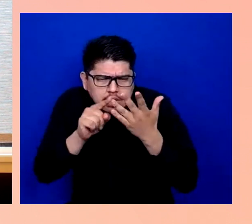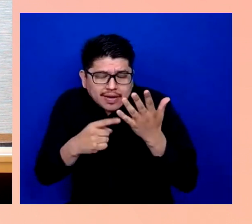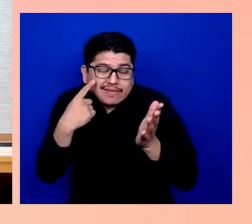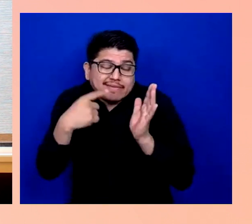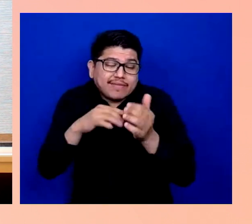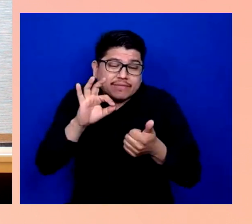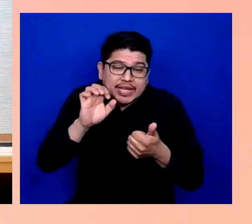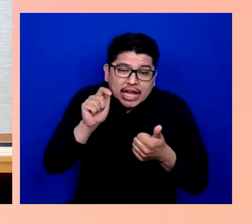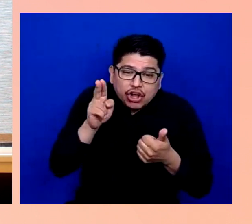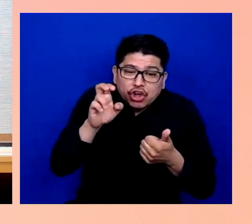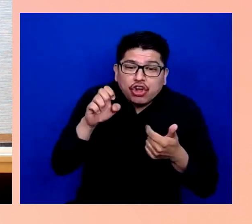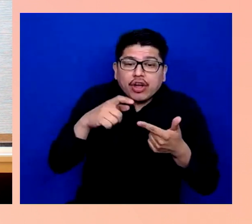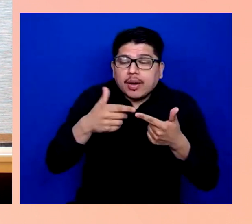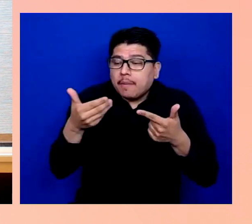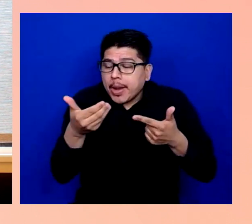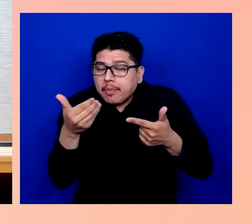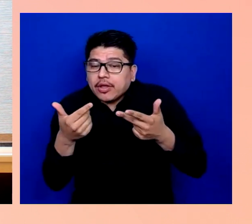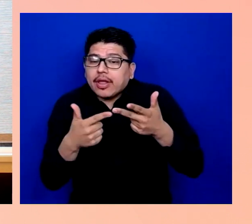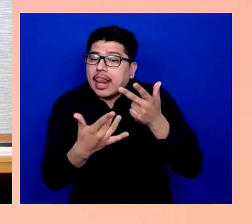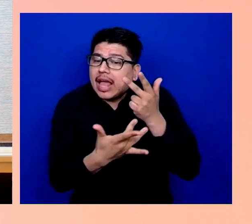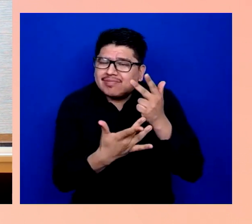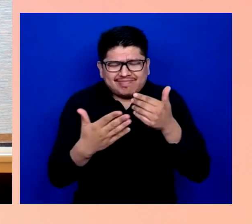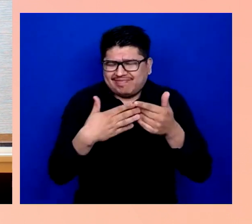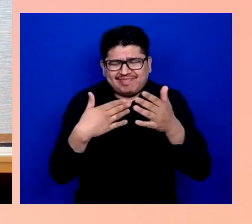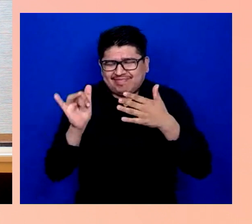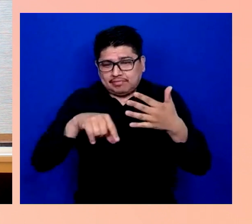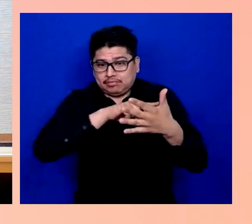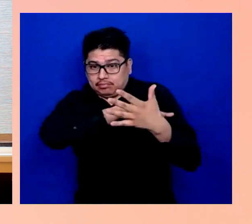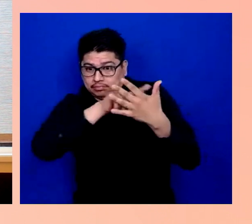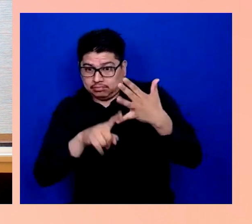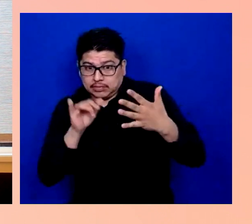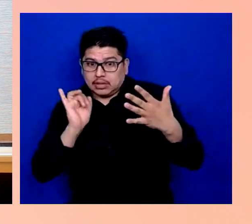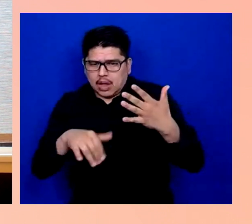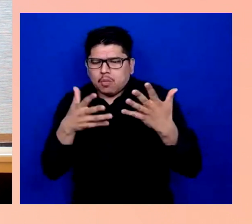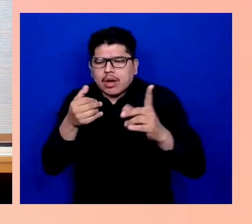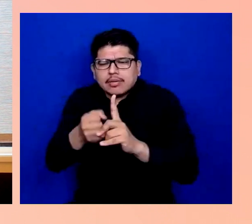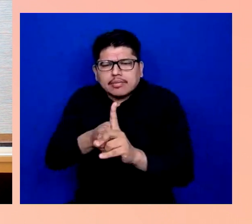What that does is forgets the human aspect of